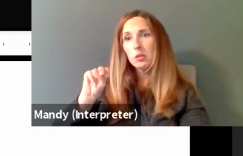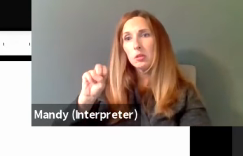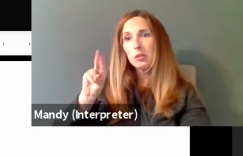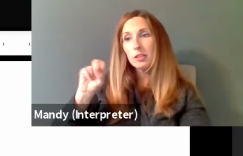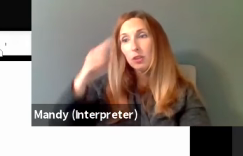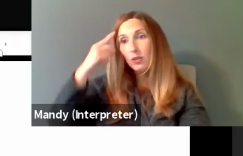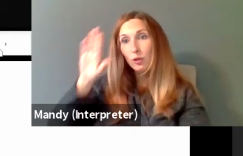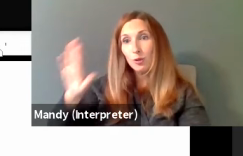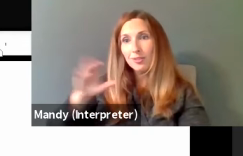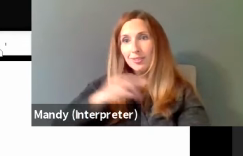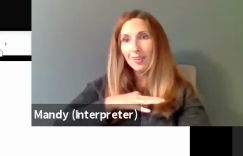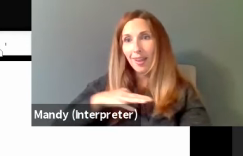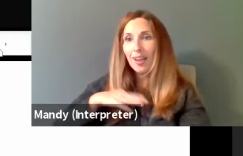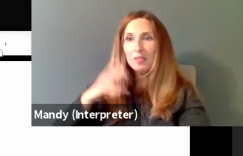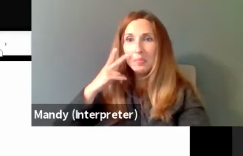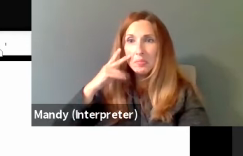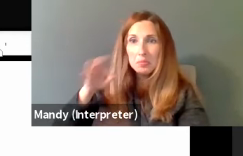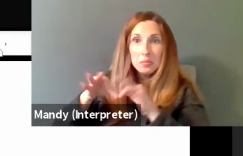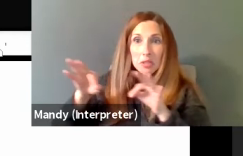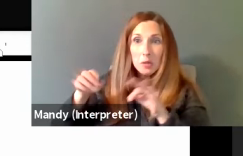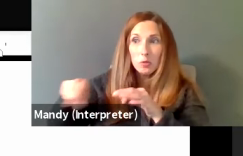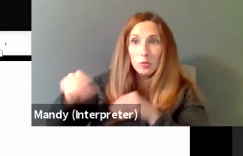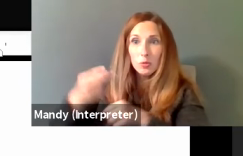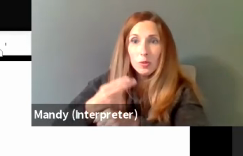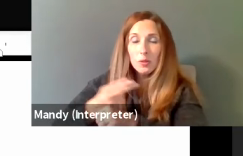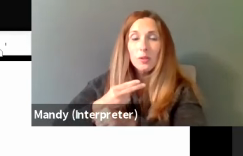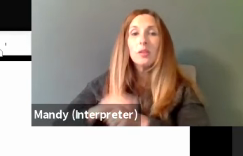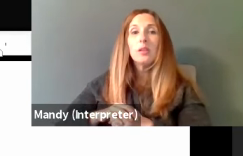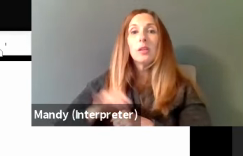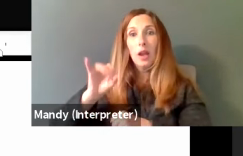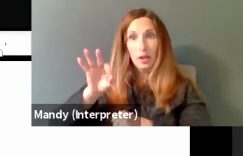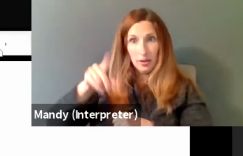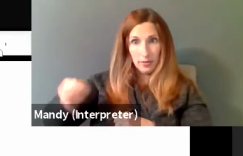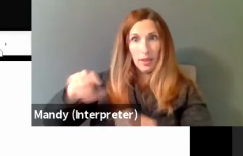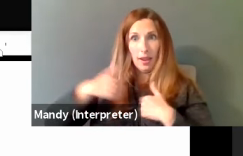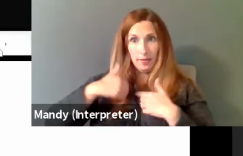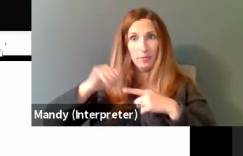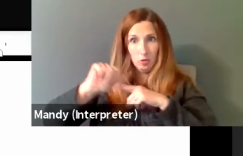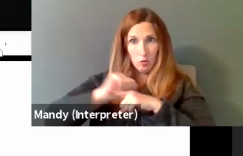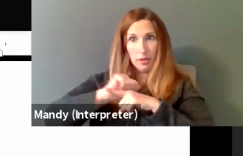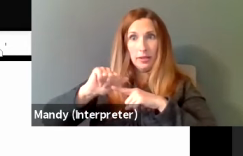And then ultimately if they are trained and able to interpret